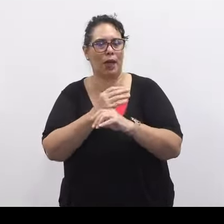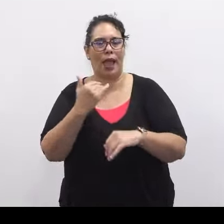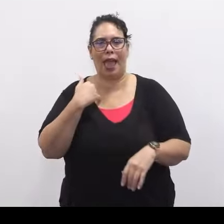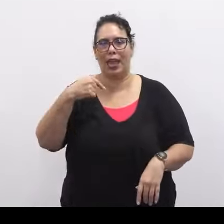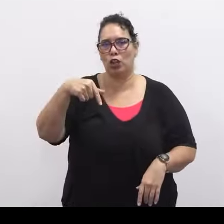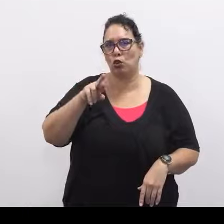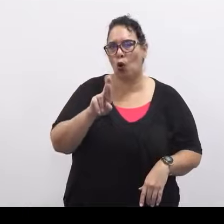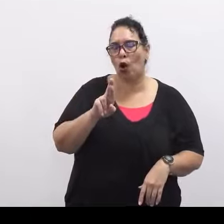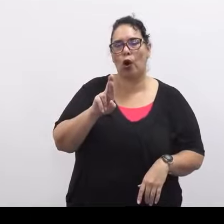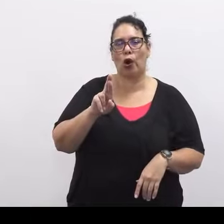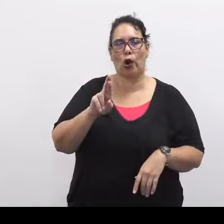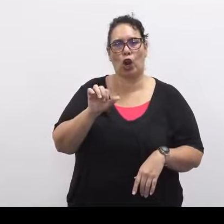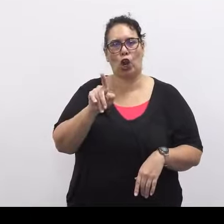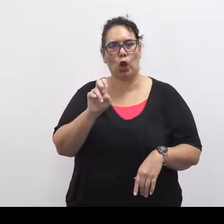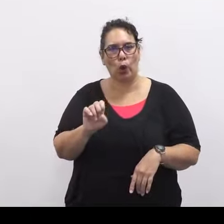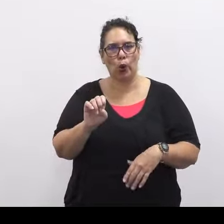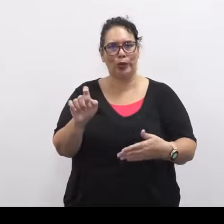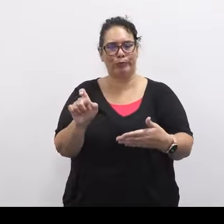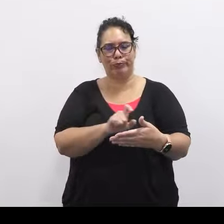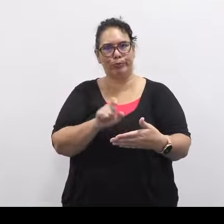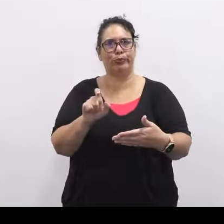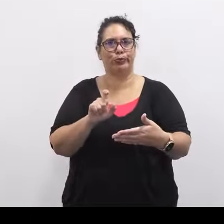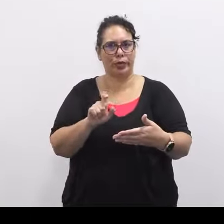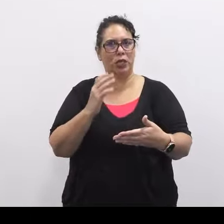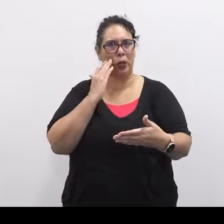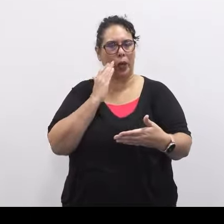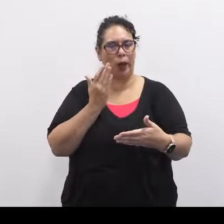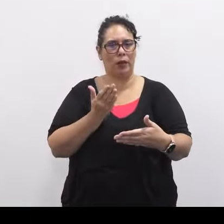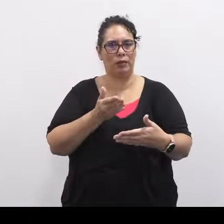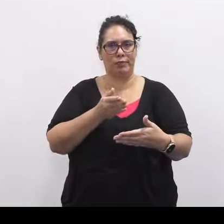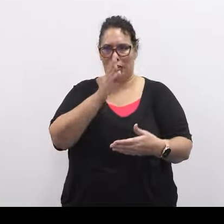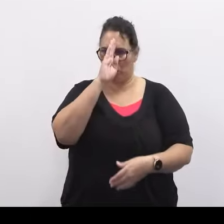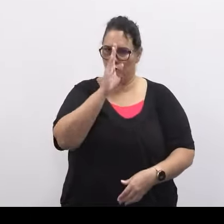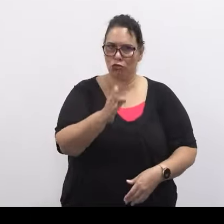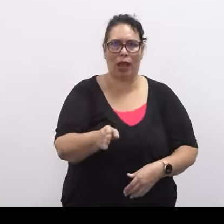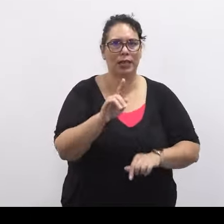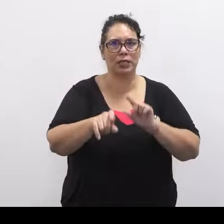So anyone who got that mailer could scan the QR code and again, go to our survey that allowed them